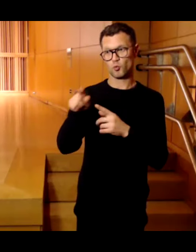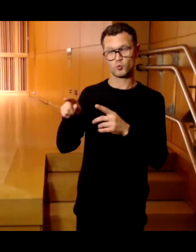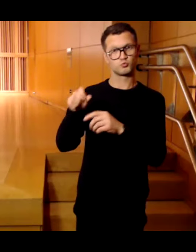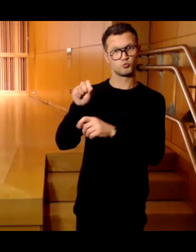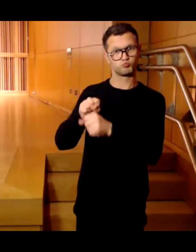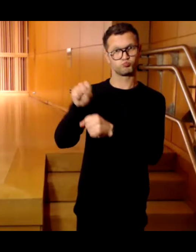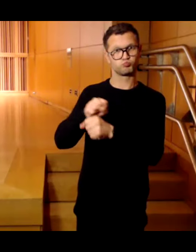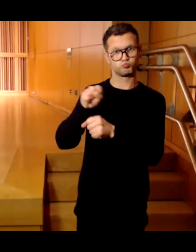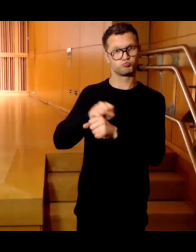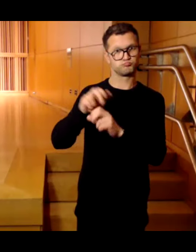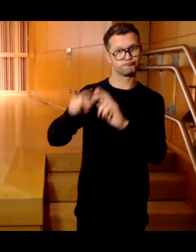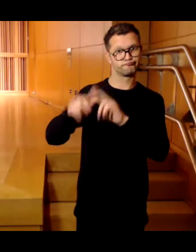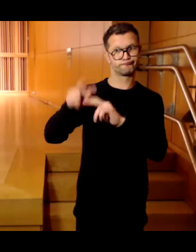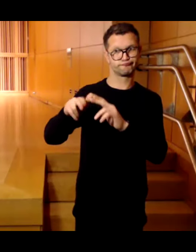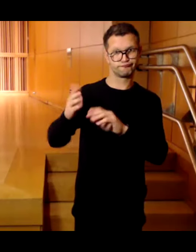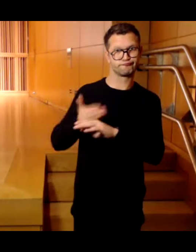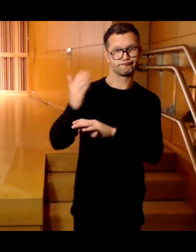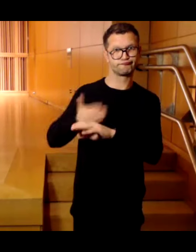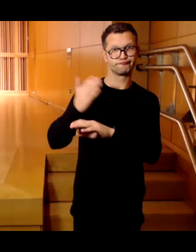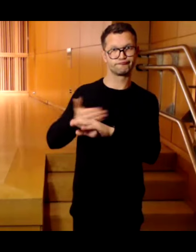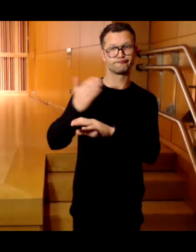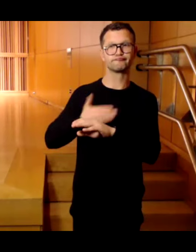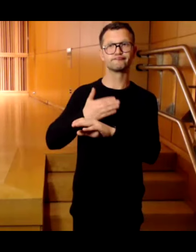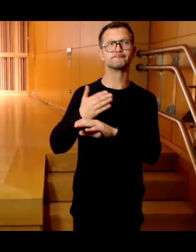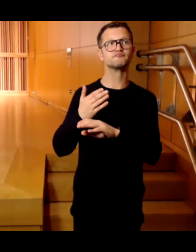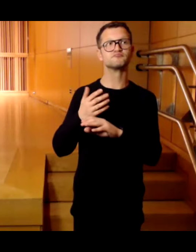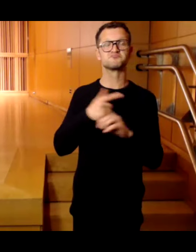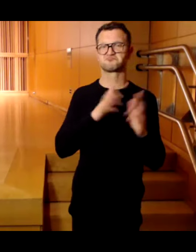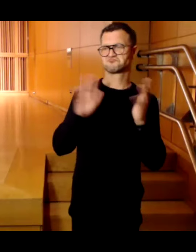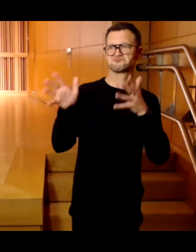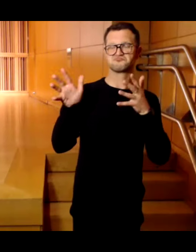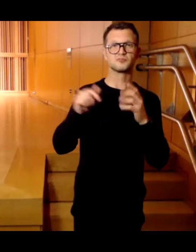The church never became particularly large, but nonetheless, it endures.